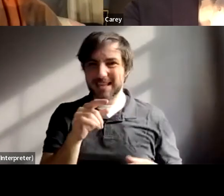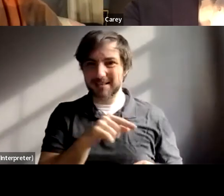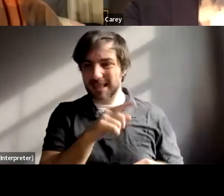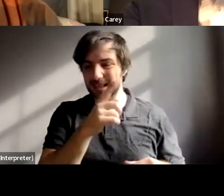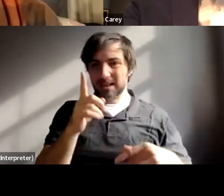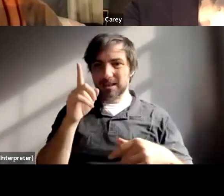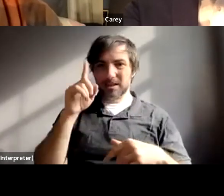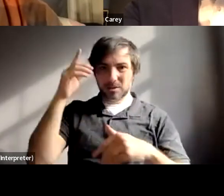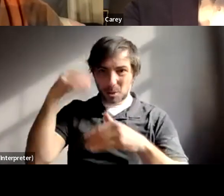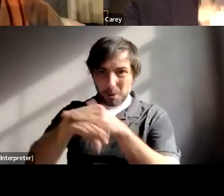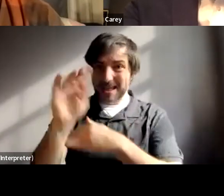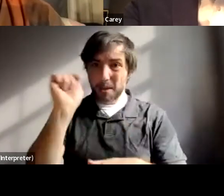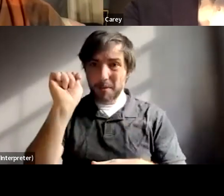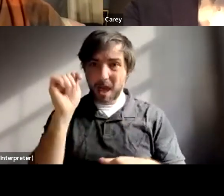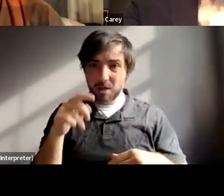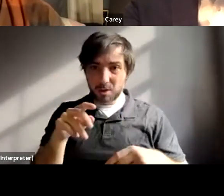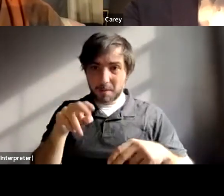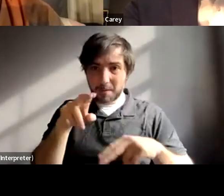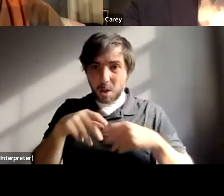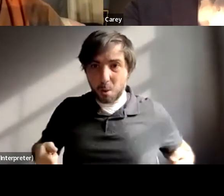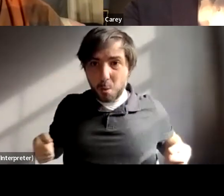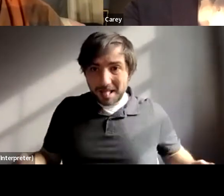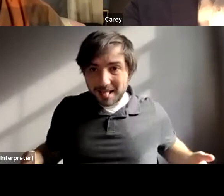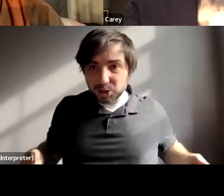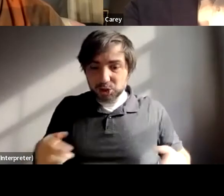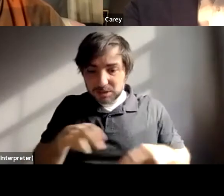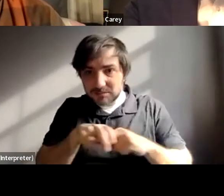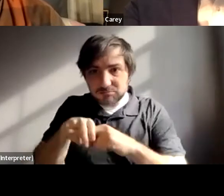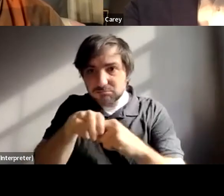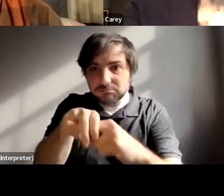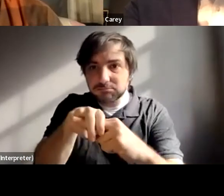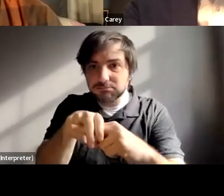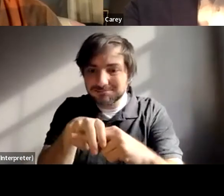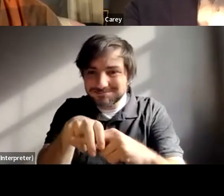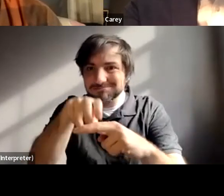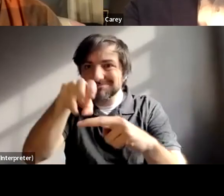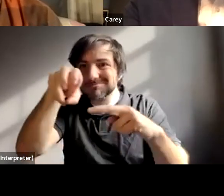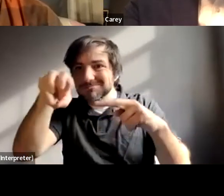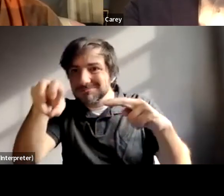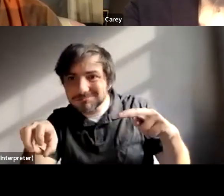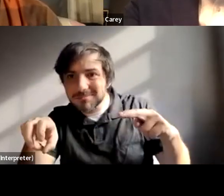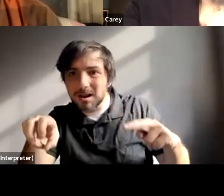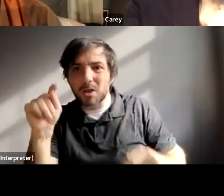the restroom. Also in the restroom , they have -- you have in the women's